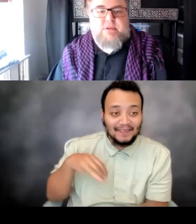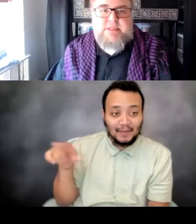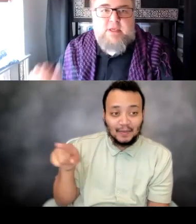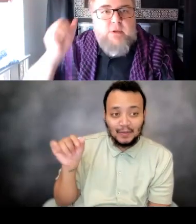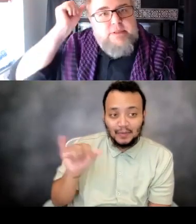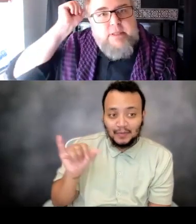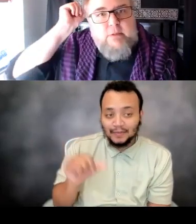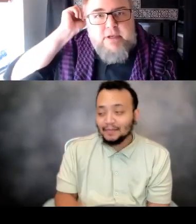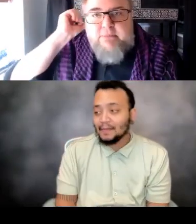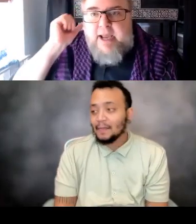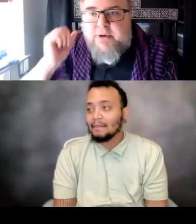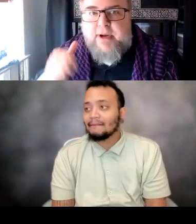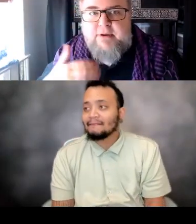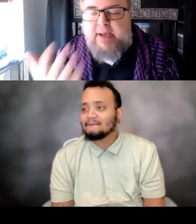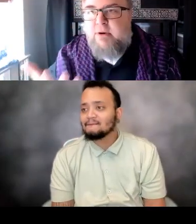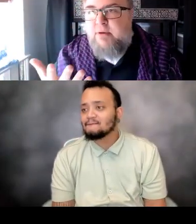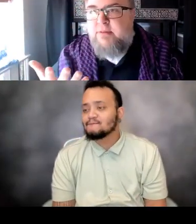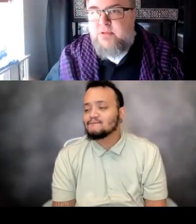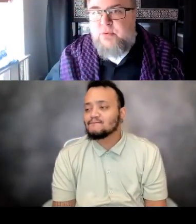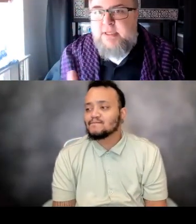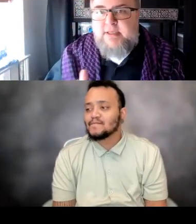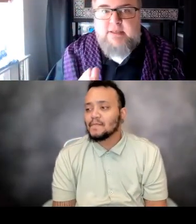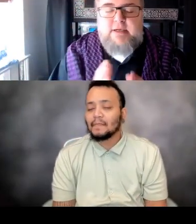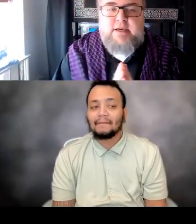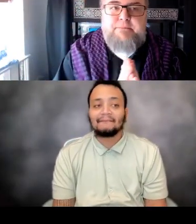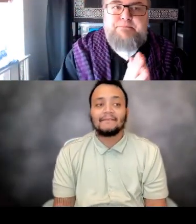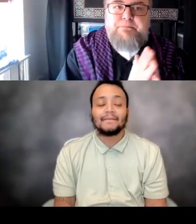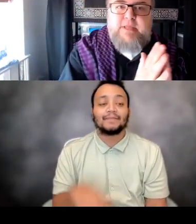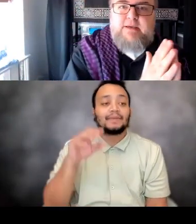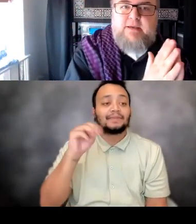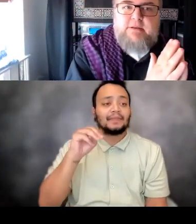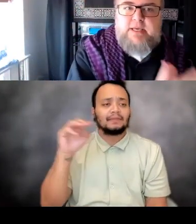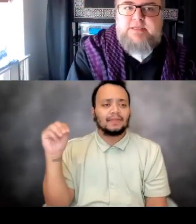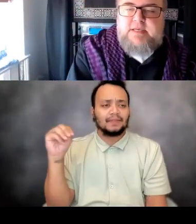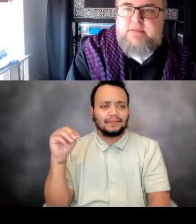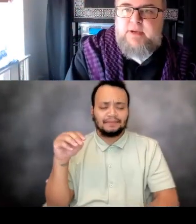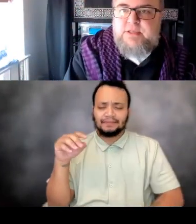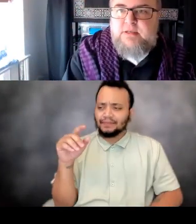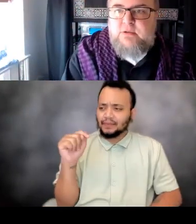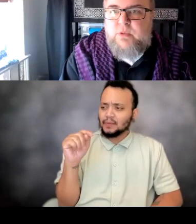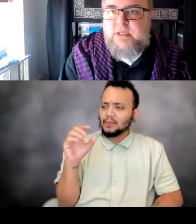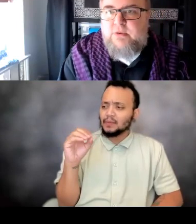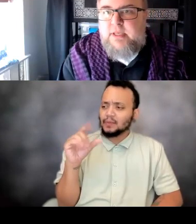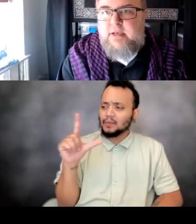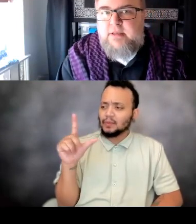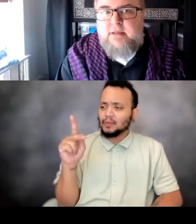So let me tell you a little bit of background about the toolkit. Like Stacy mentioned, we created